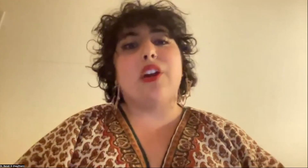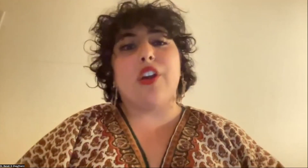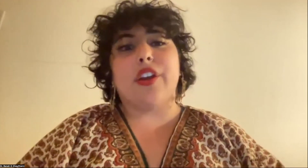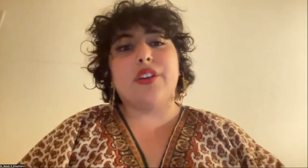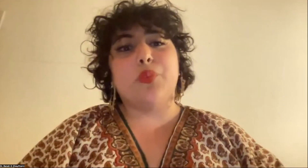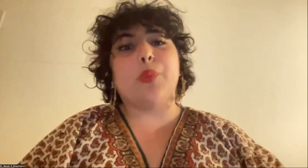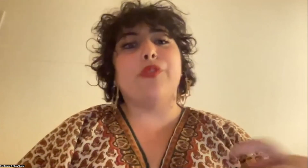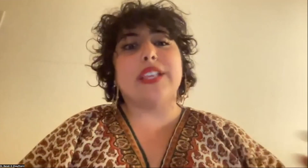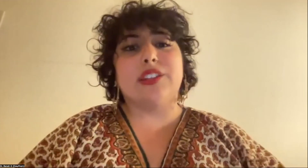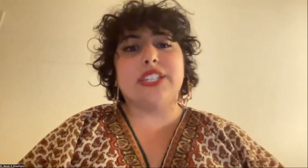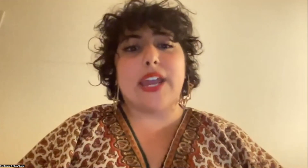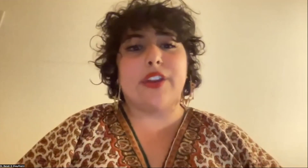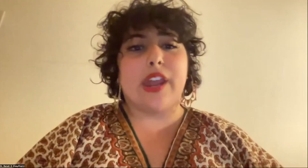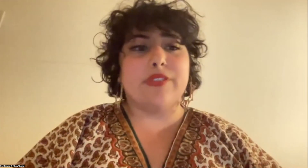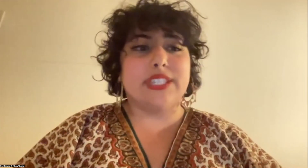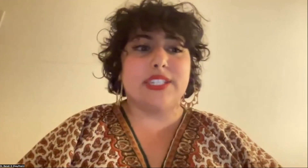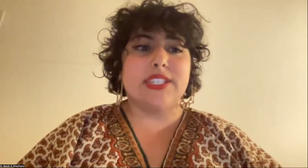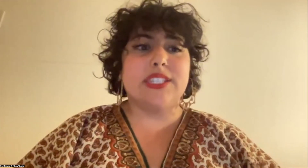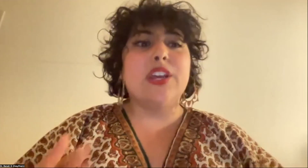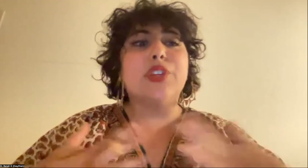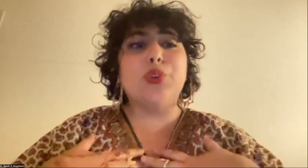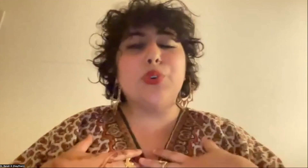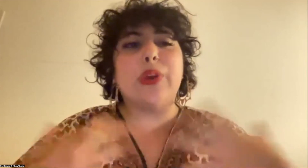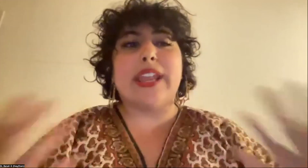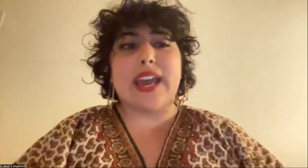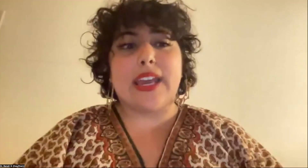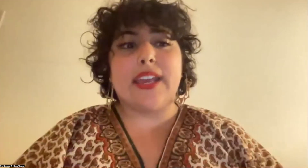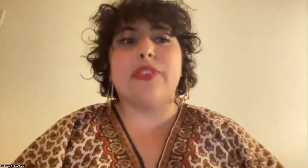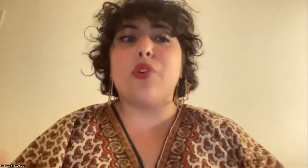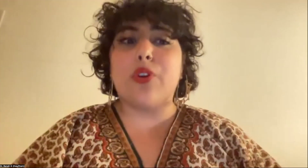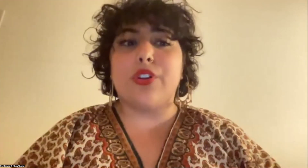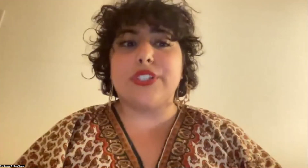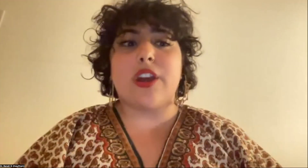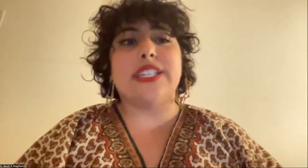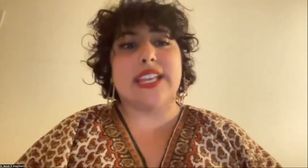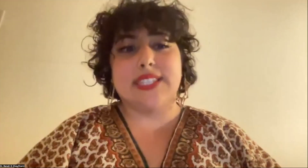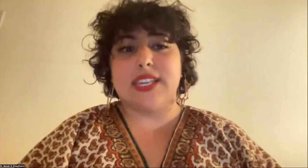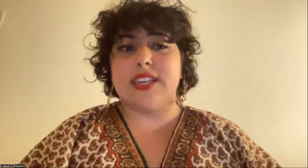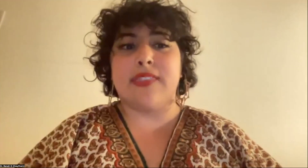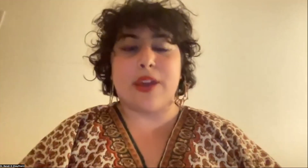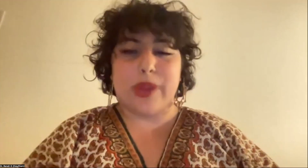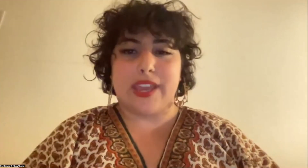arc where we rest our tired irises. You and I and the corals are dancing in that way.Yay.